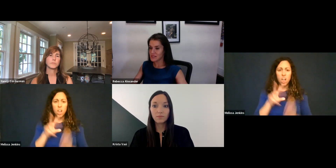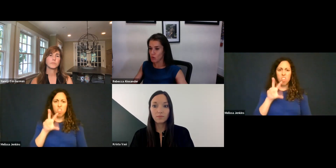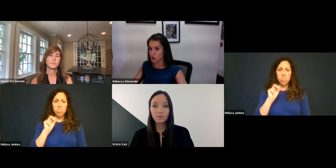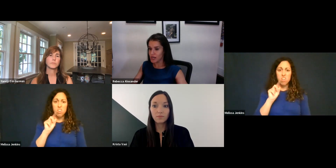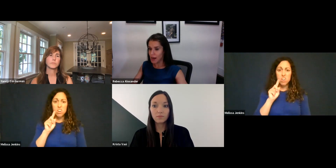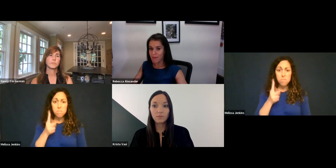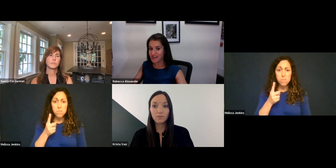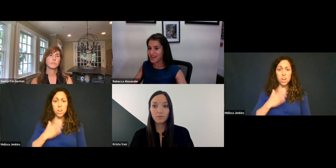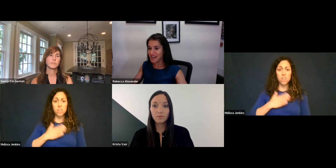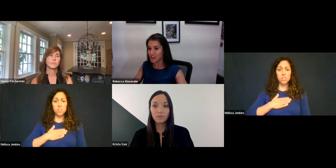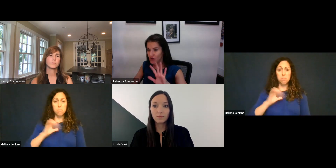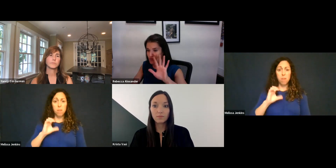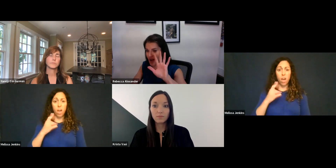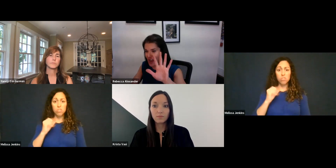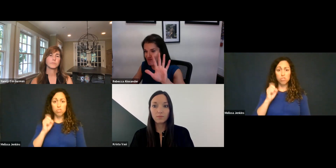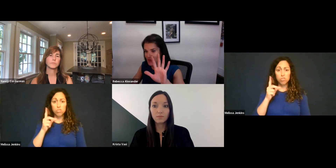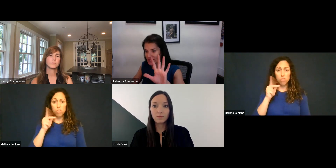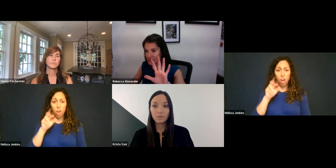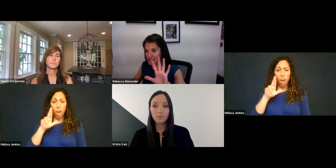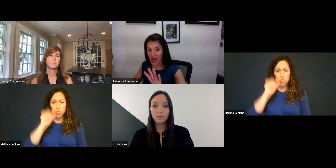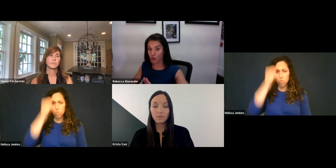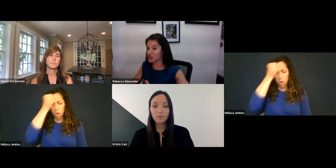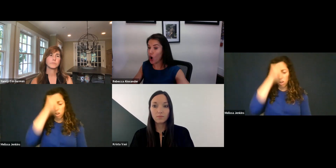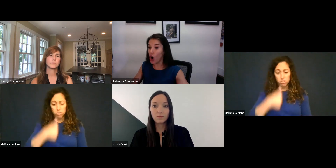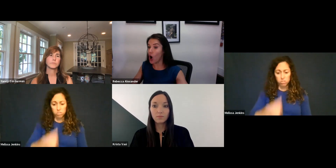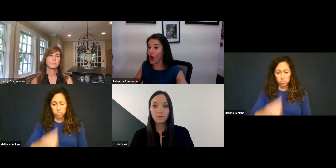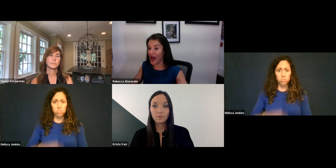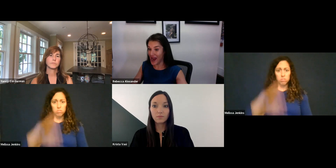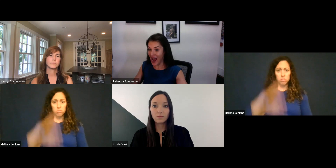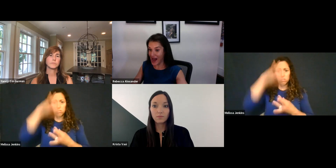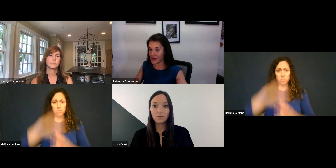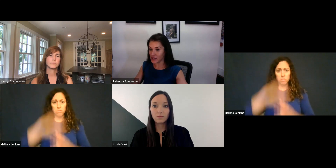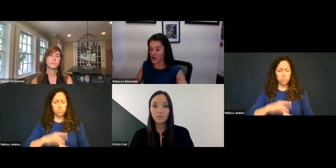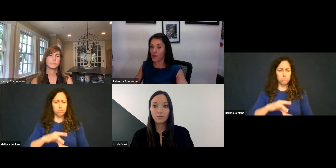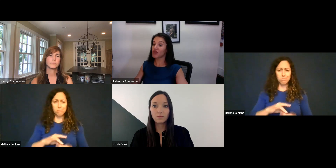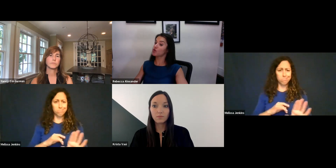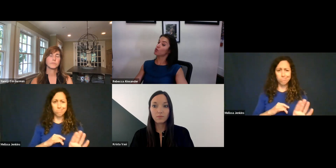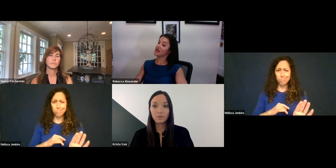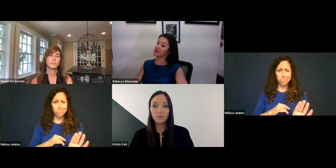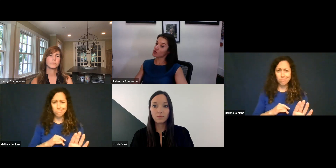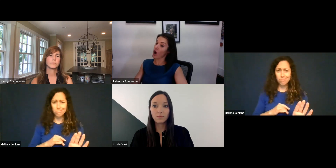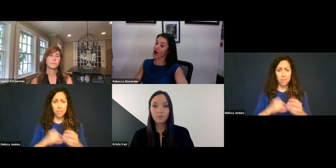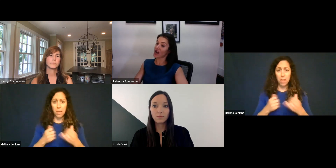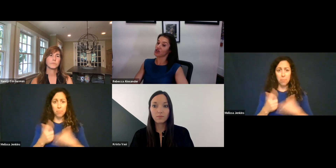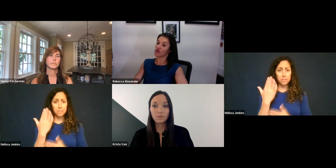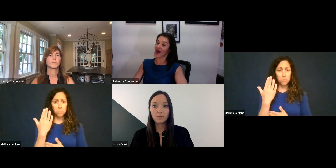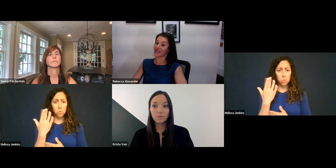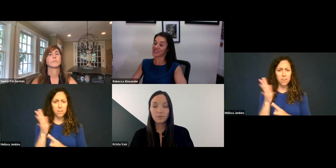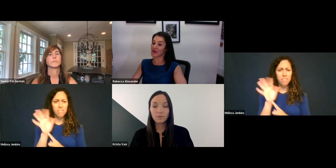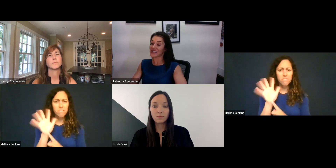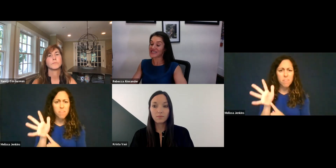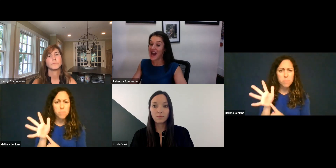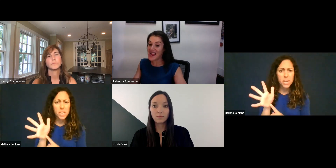This morning I meditated for five minutes. That was all I had. But the reason why I do that is because I